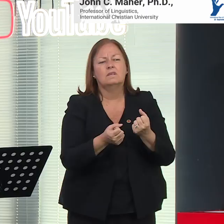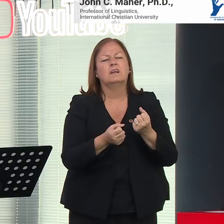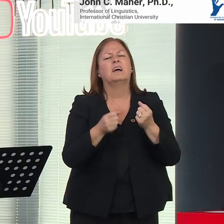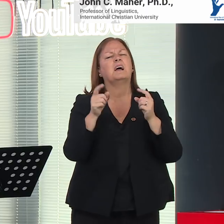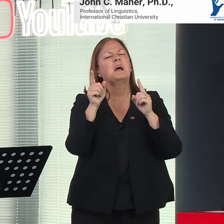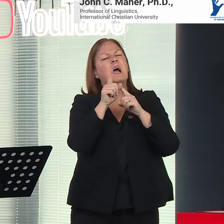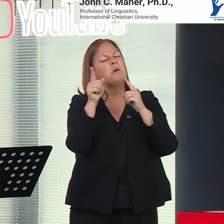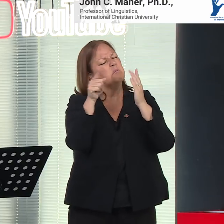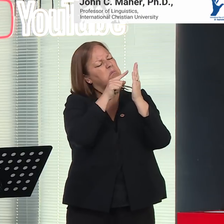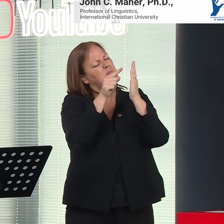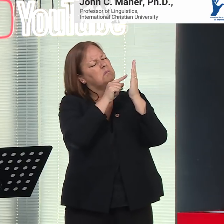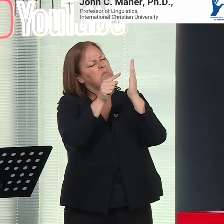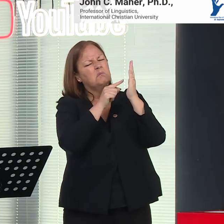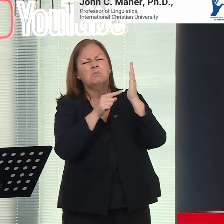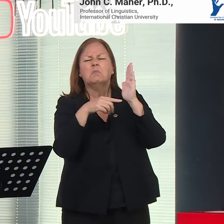Does your language have rules?